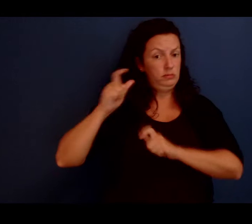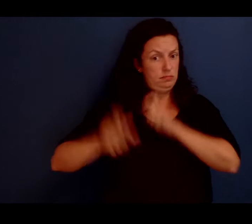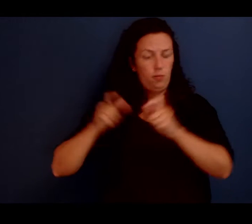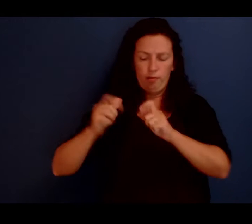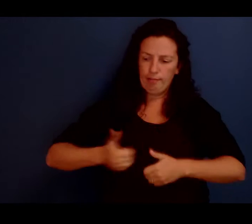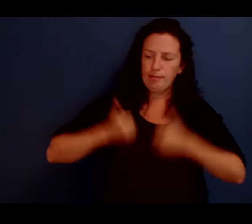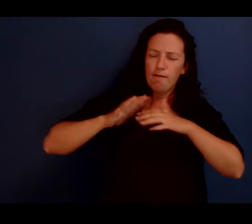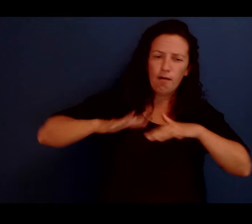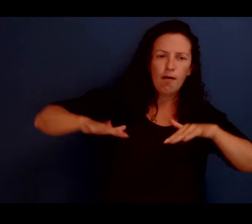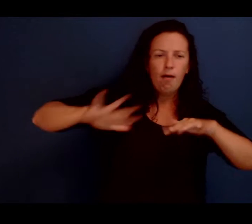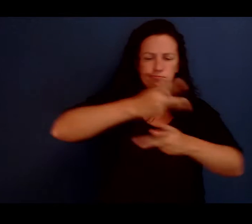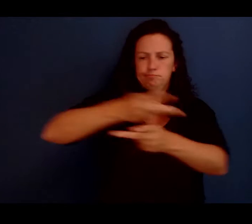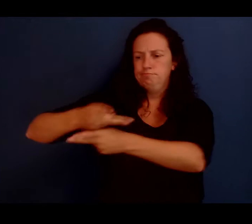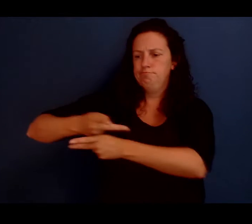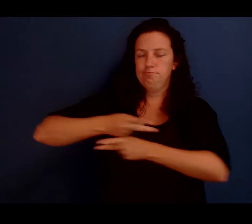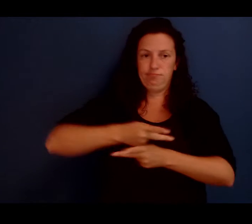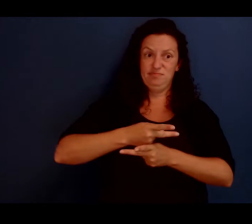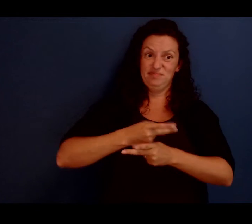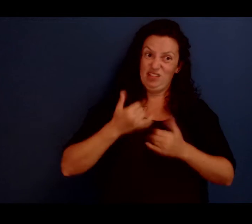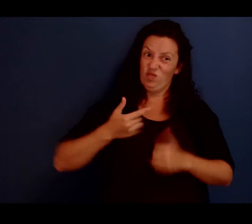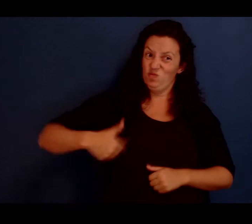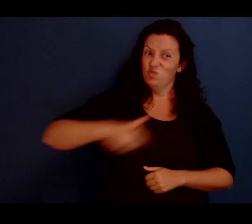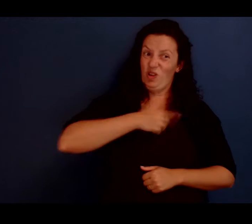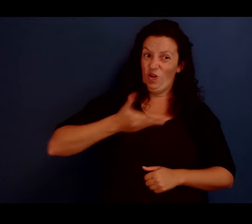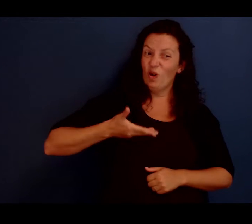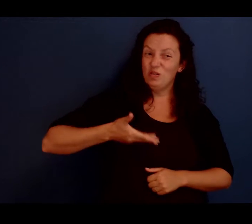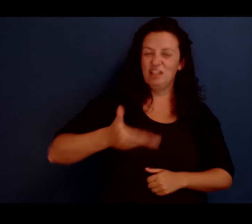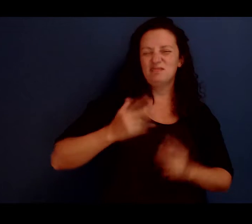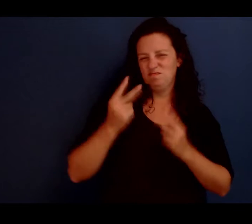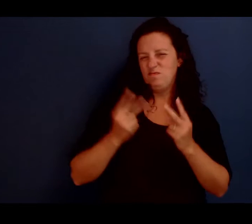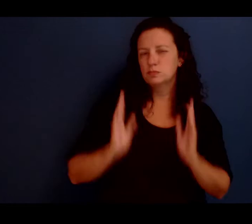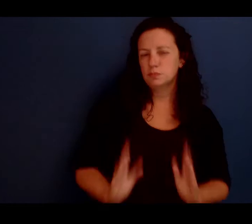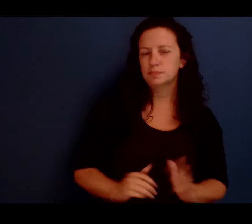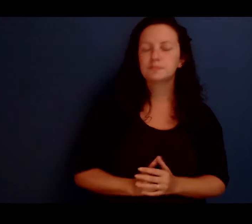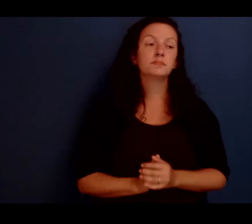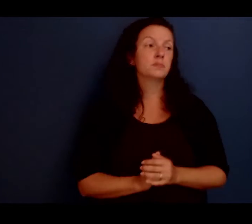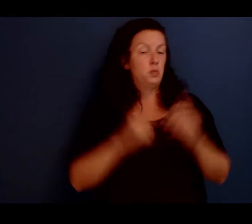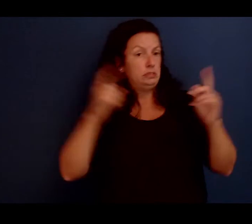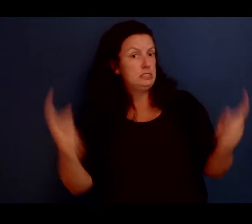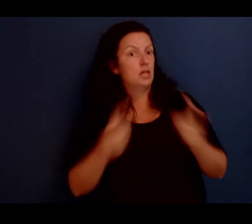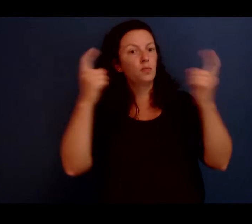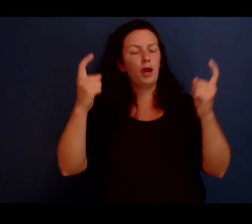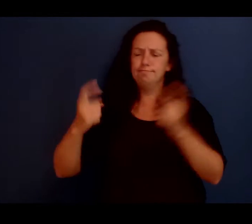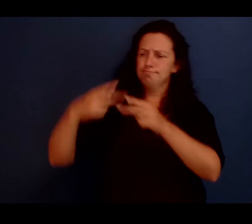and stewards of the land we now occupy and this place where we are guests. We celebrate and recognize